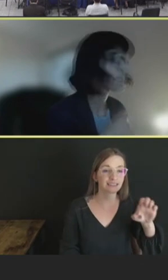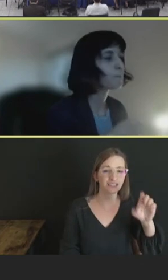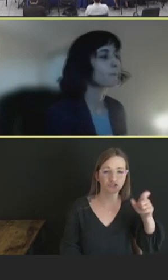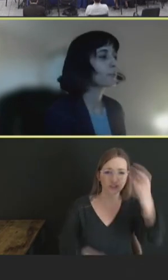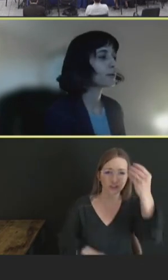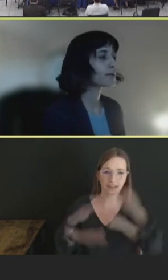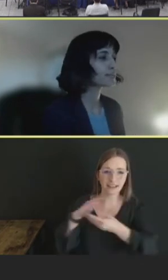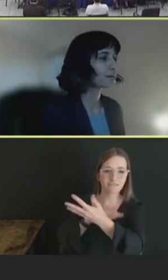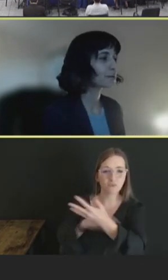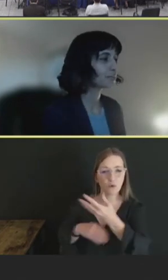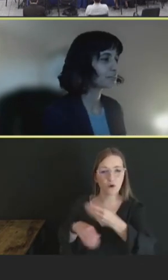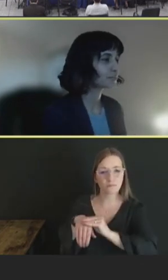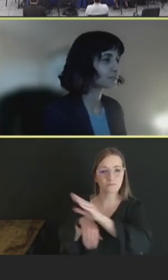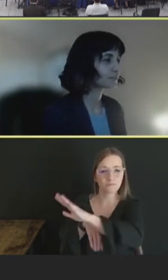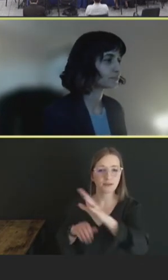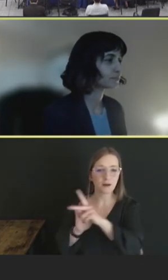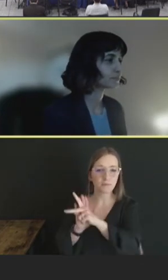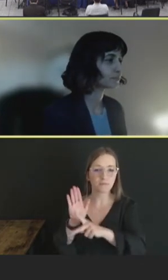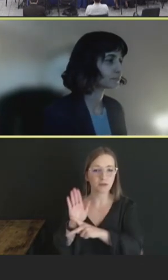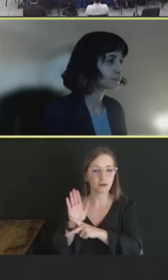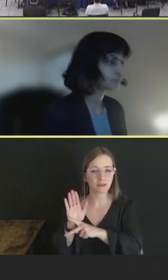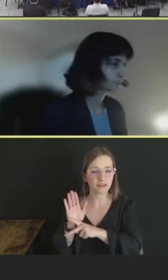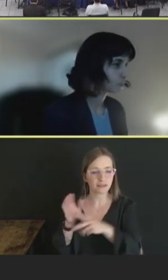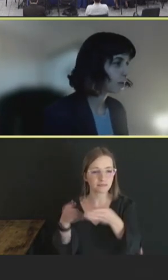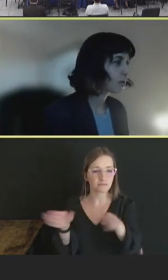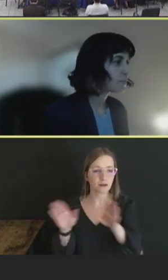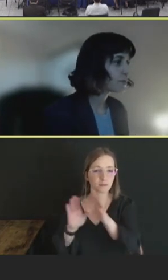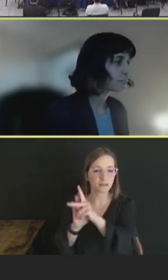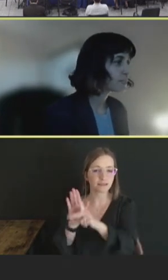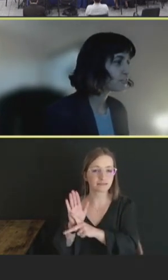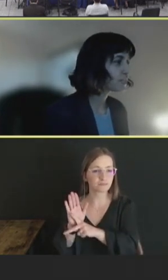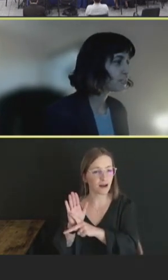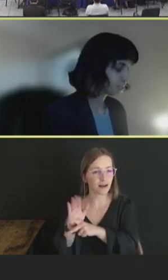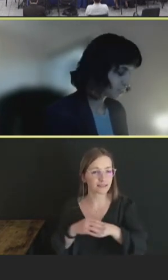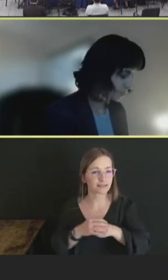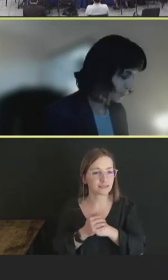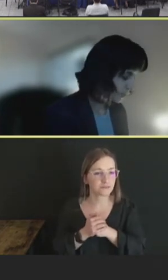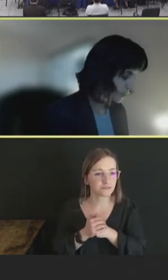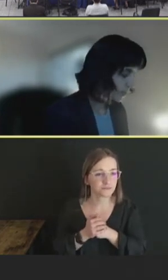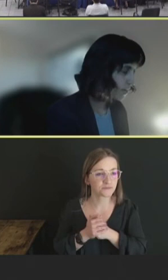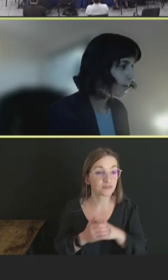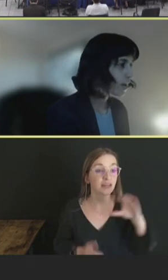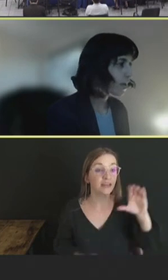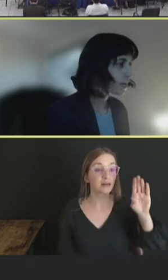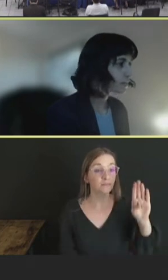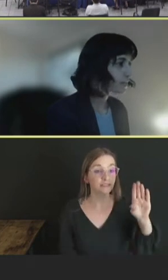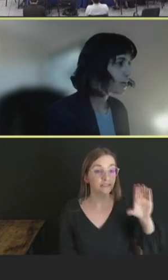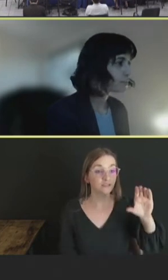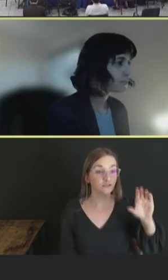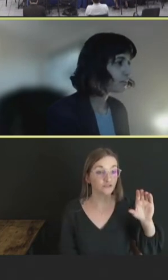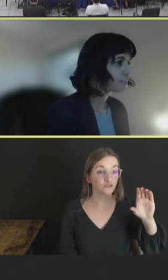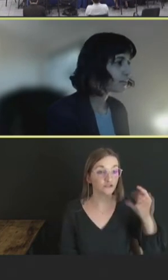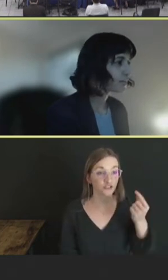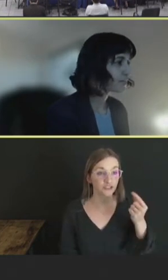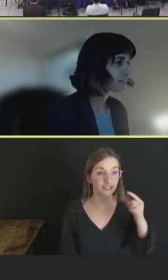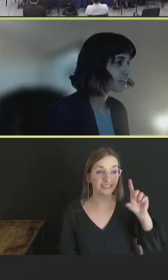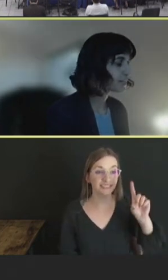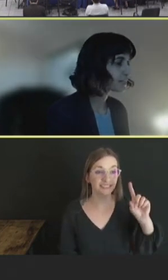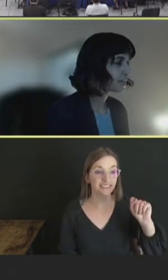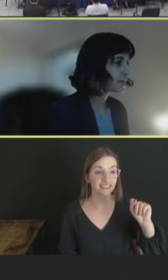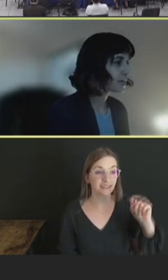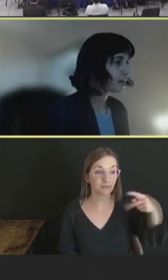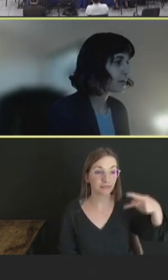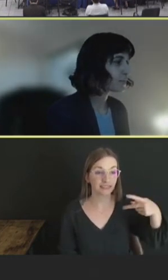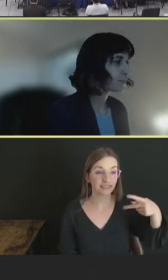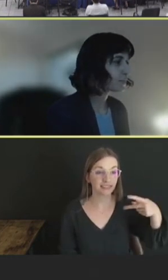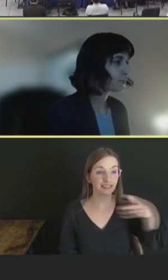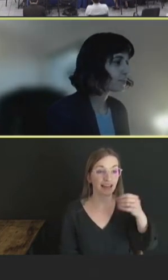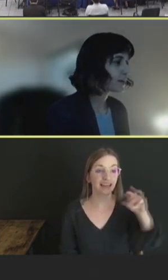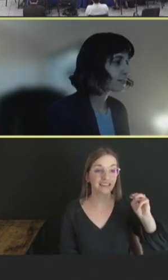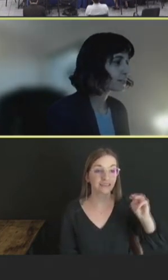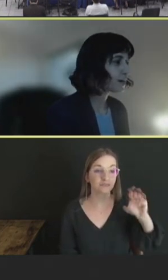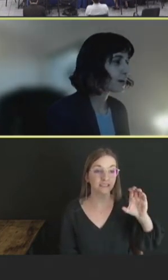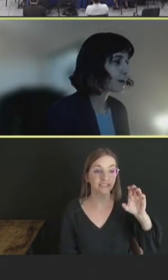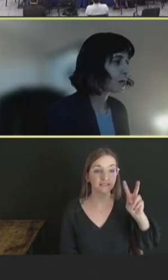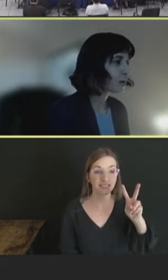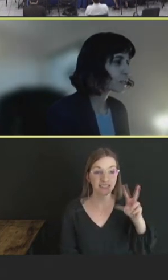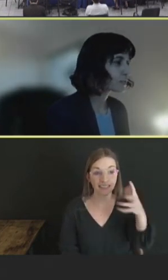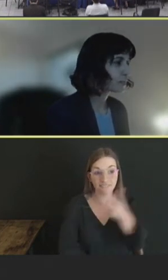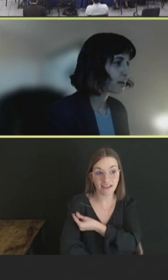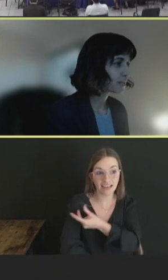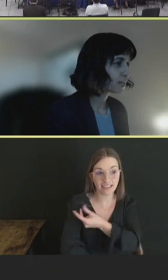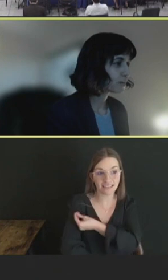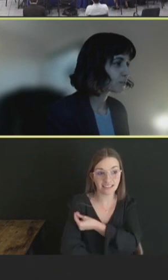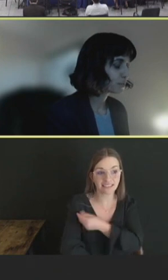Next slide, please. BCG, DTP and MCV-containing vaccines, their effect on all cause mortality was